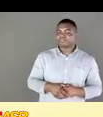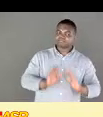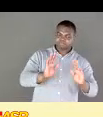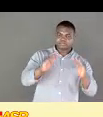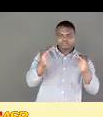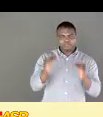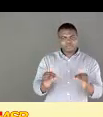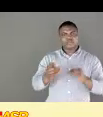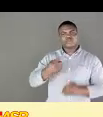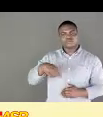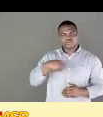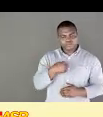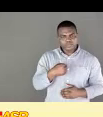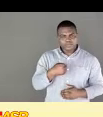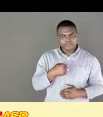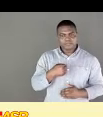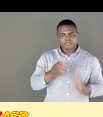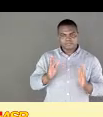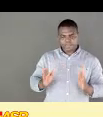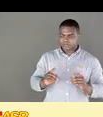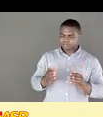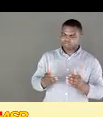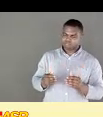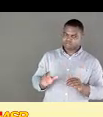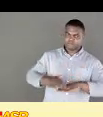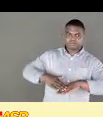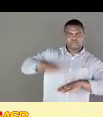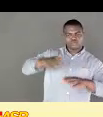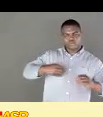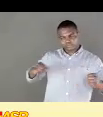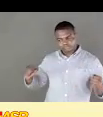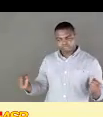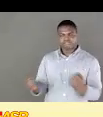all from my side. Thank you very much. And I would welcome any questions. If you have any questions,